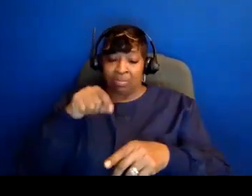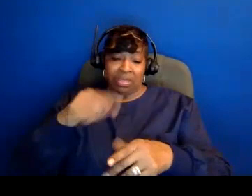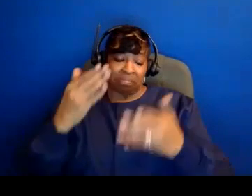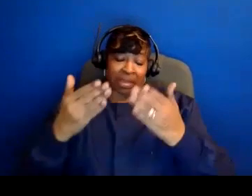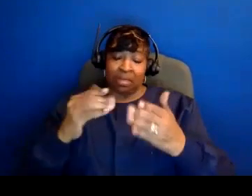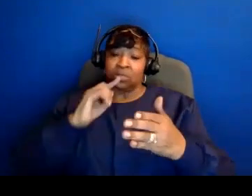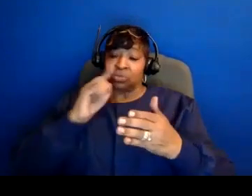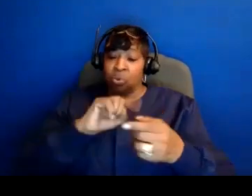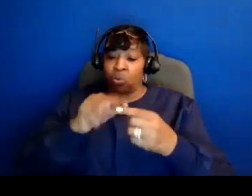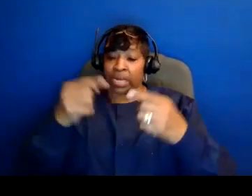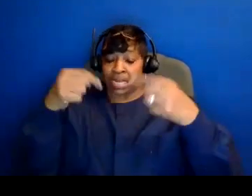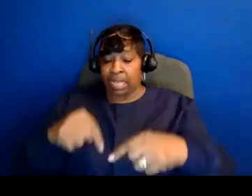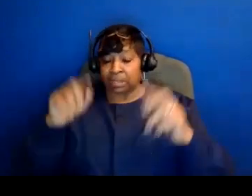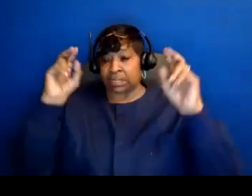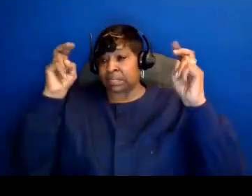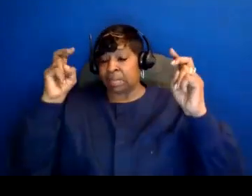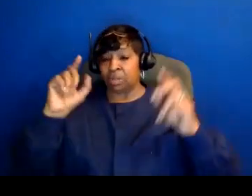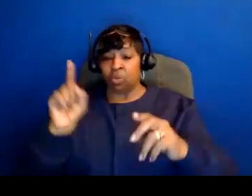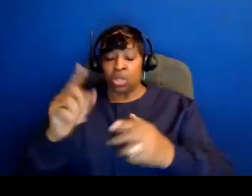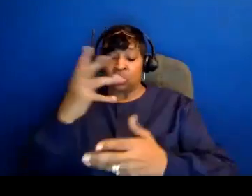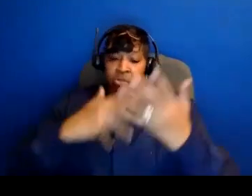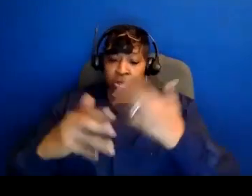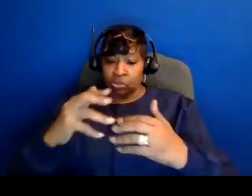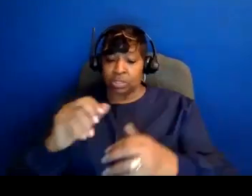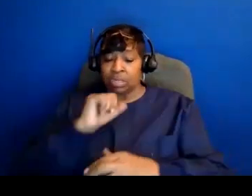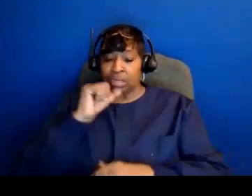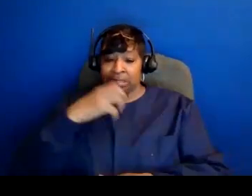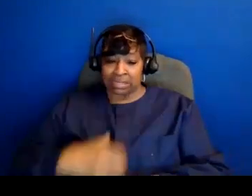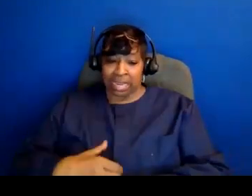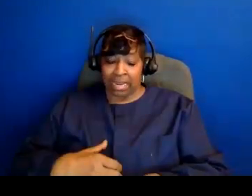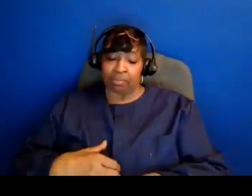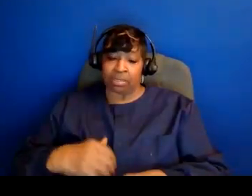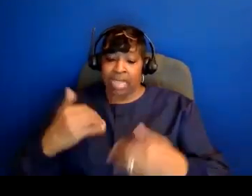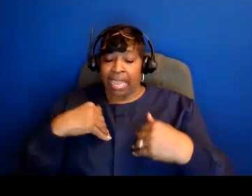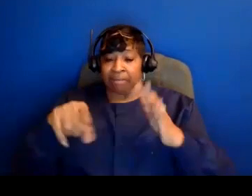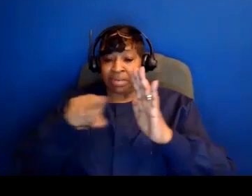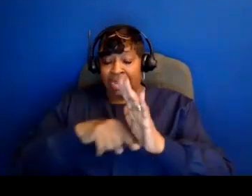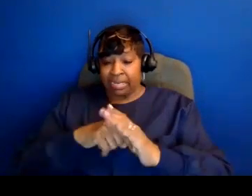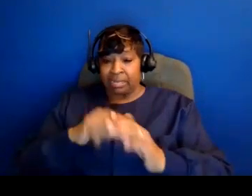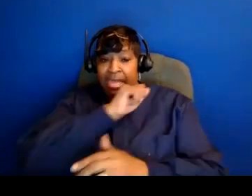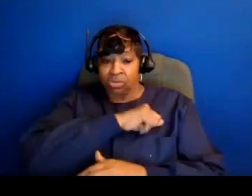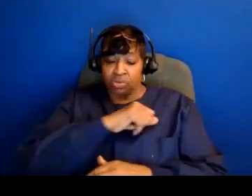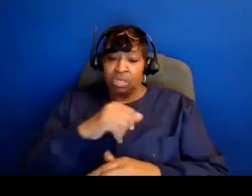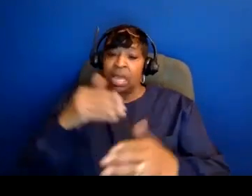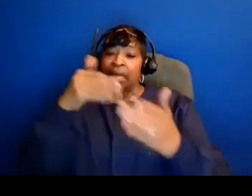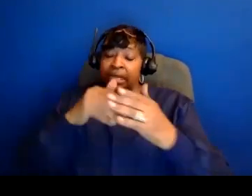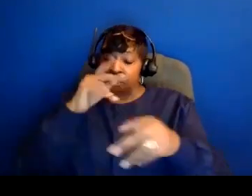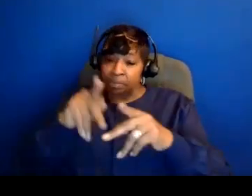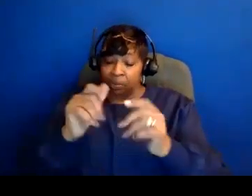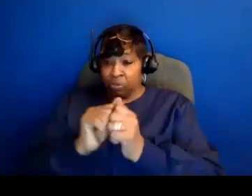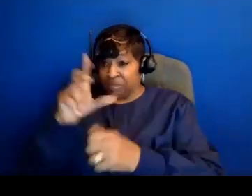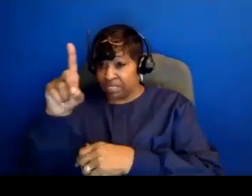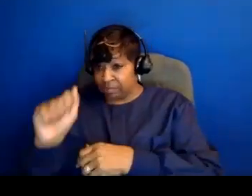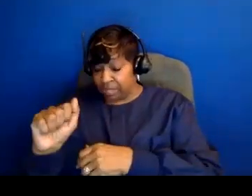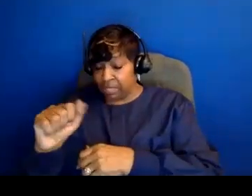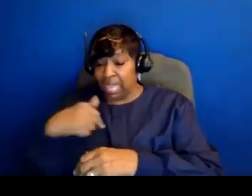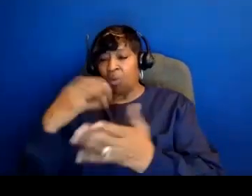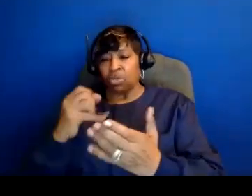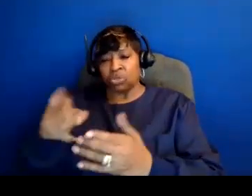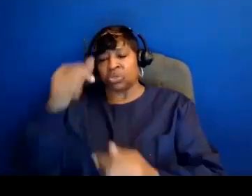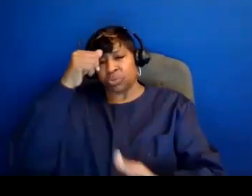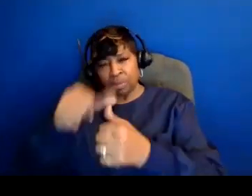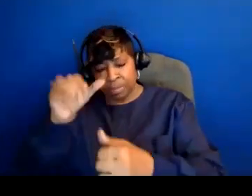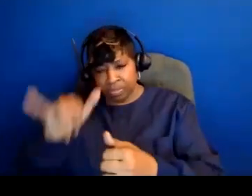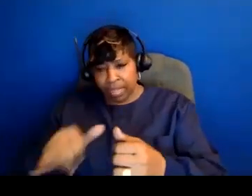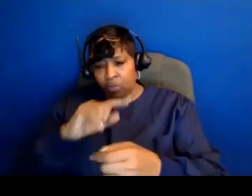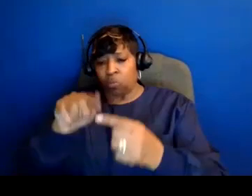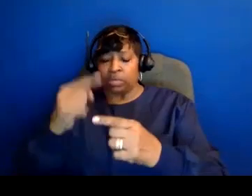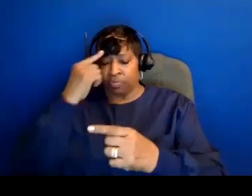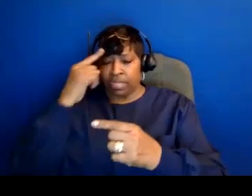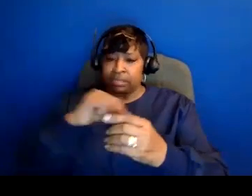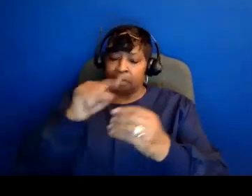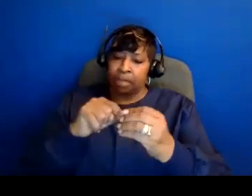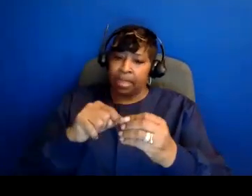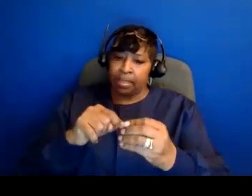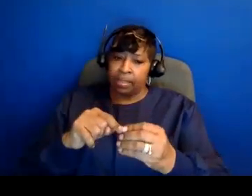lauravanpuymbrouck: and maybe really unaware of that. They hold biased attitudes. So there are really concerns with these explicit measures, and that they do not capture a wide enough of range of attitudes of people.